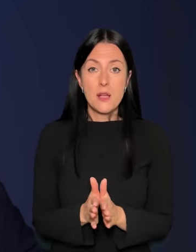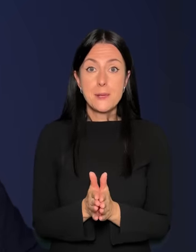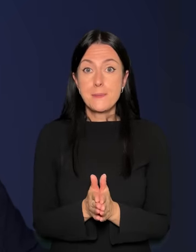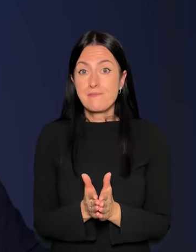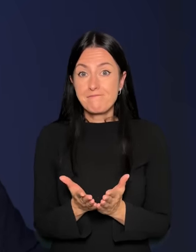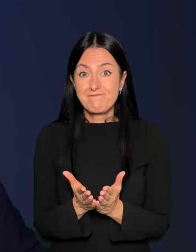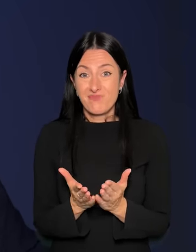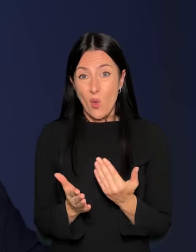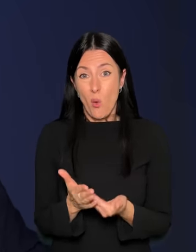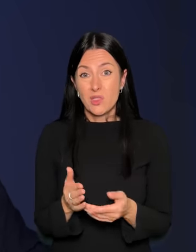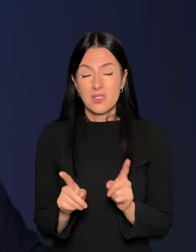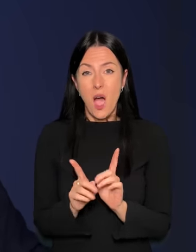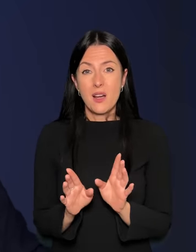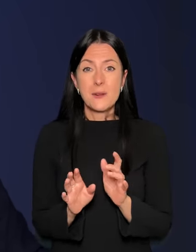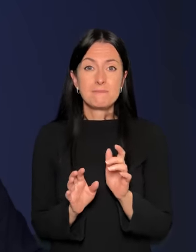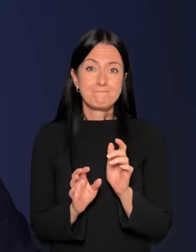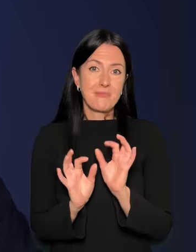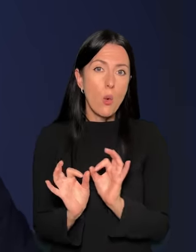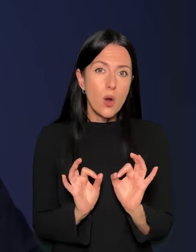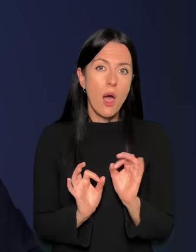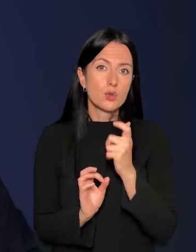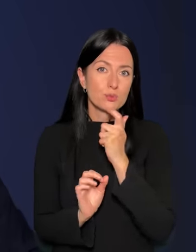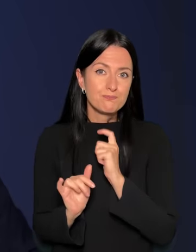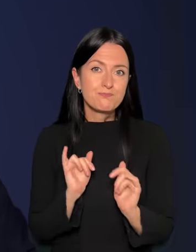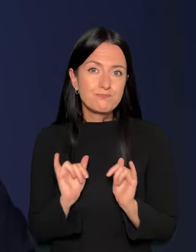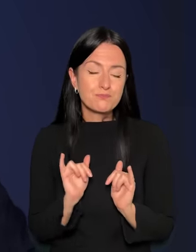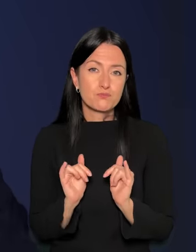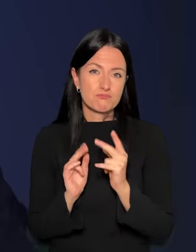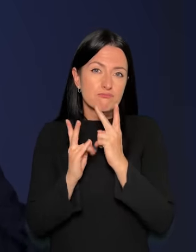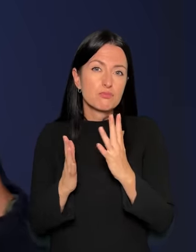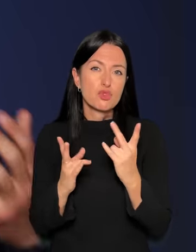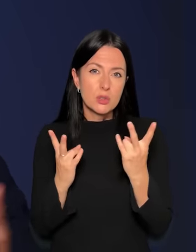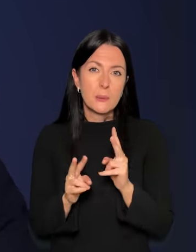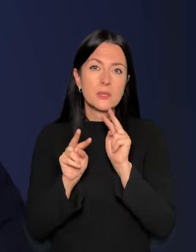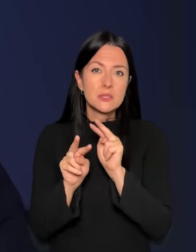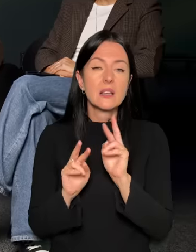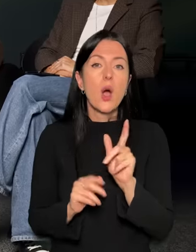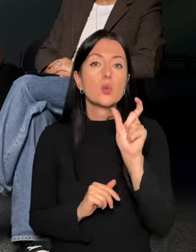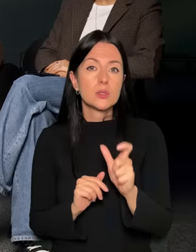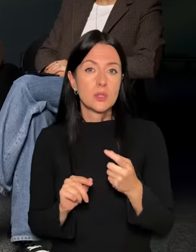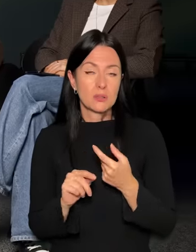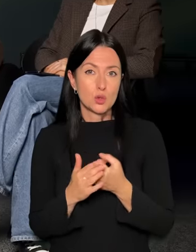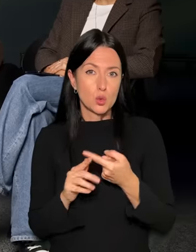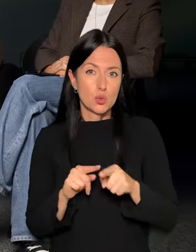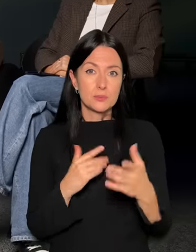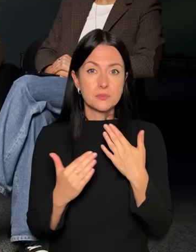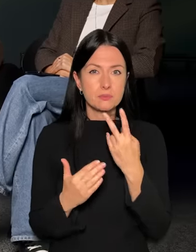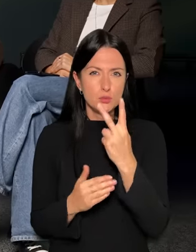That's how I ask, well, like that. Gently, politely. And, well, obviously, you need to pay attention to how the person responds to it. If you see that the person